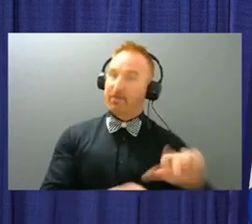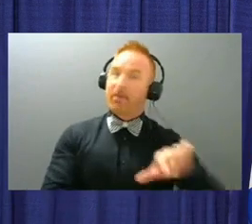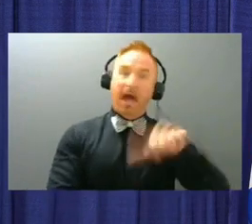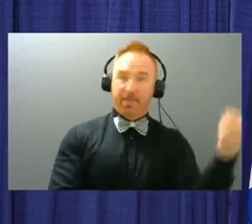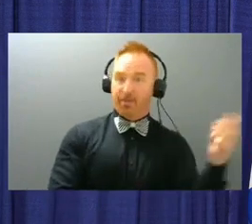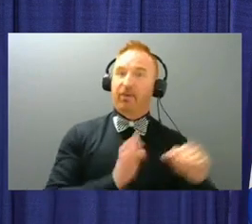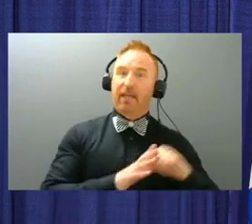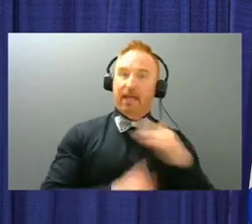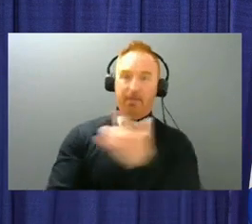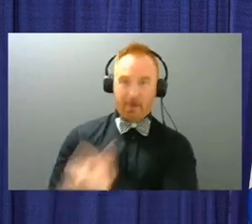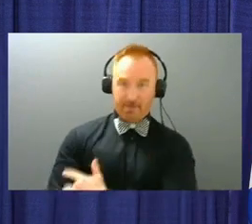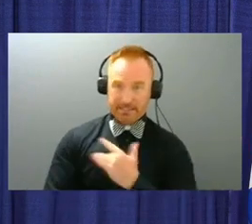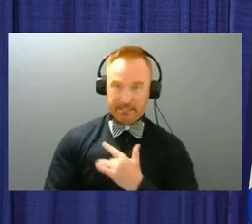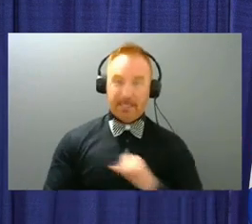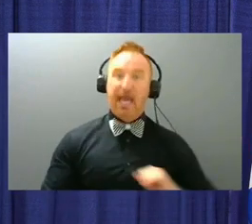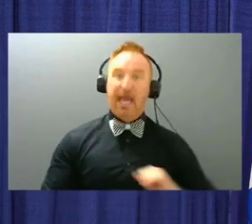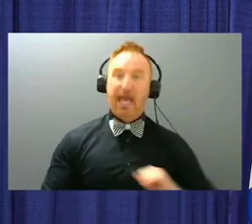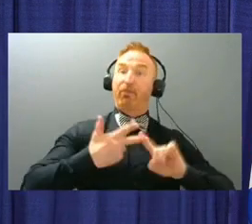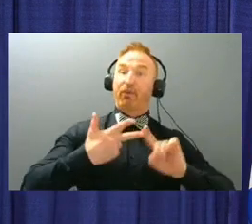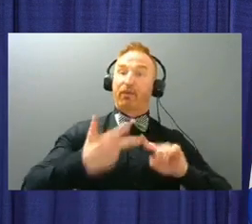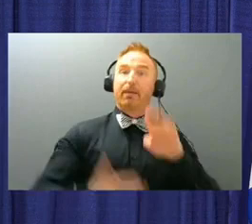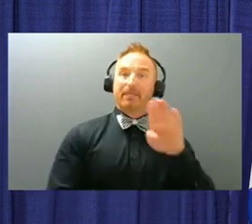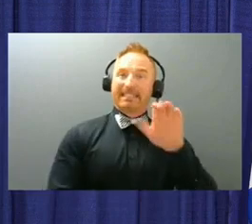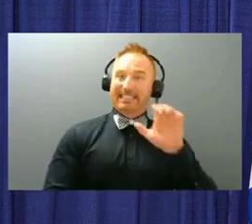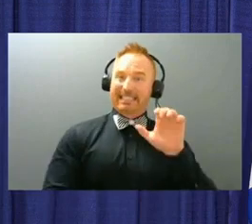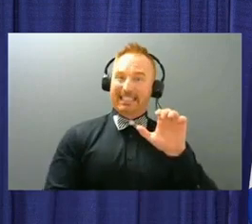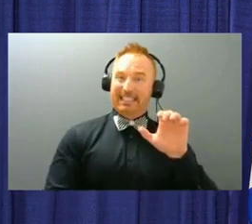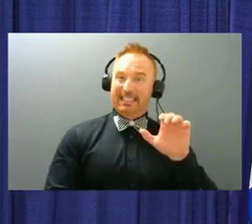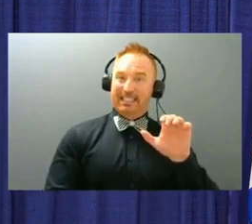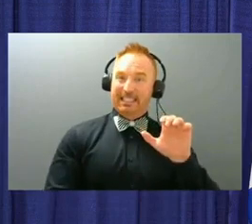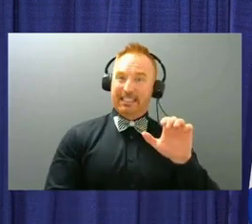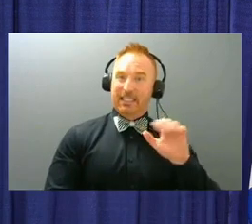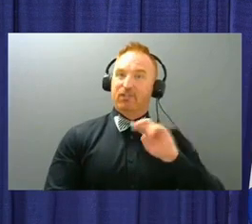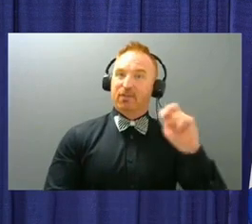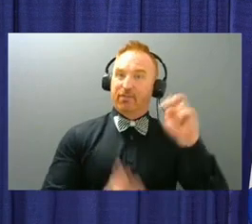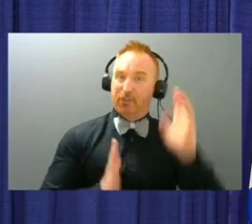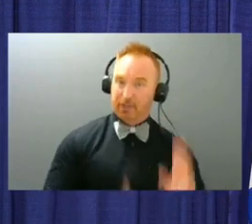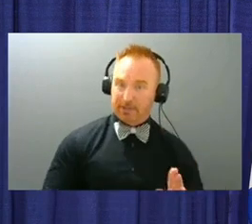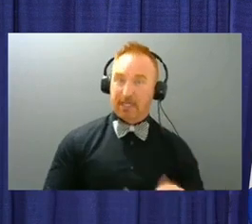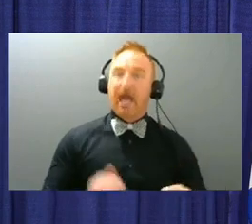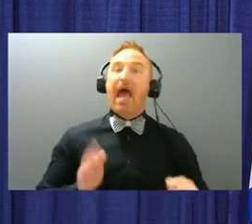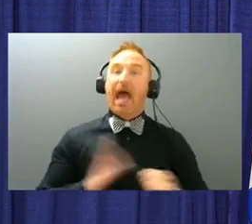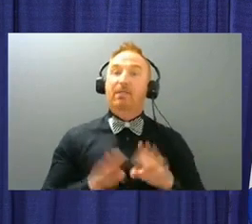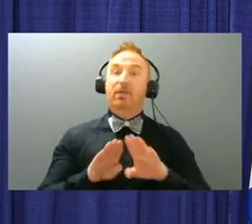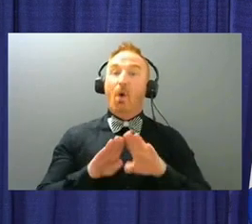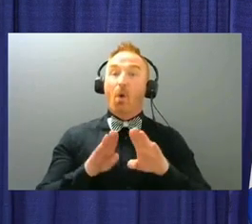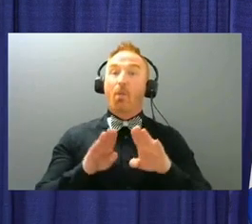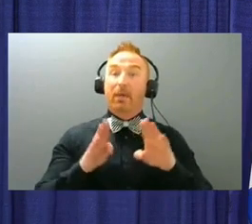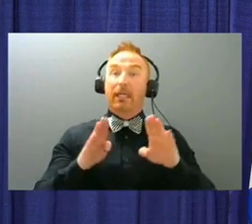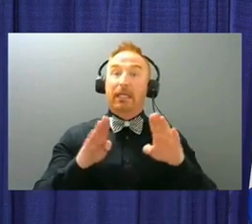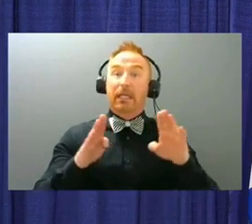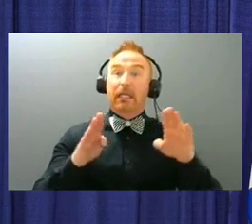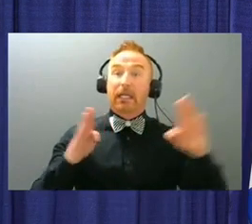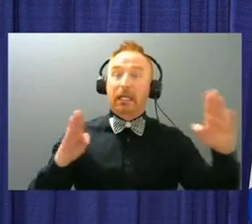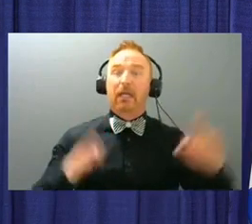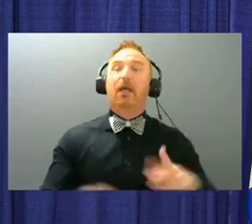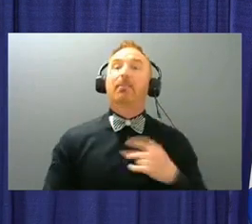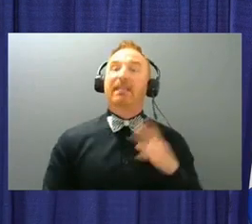travellers coming in. As we opened up, we do accept greater risk but I believe the risk is well worth it.